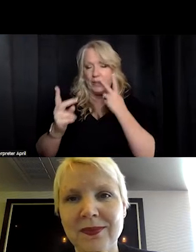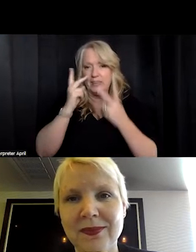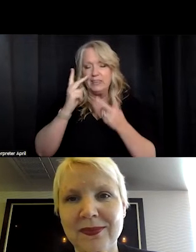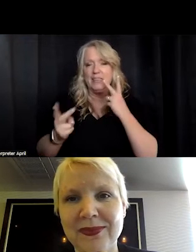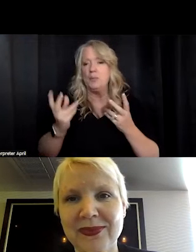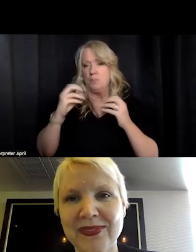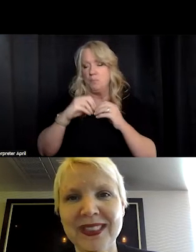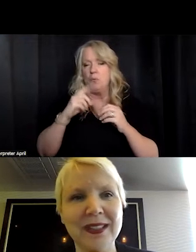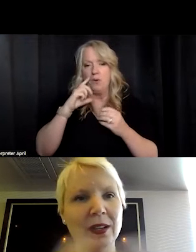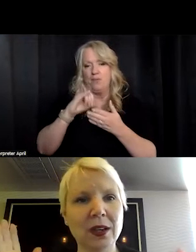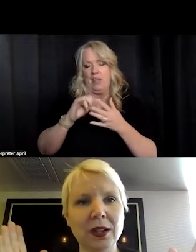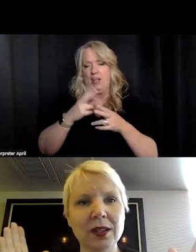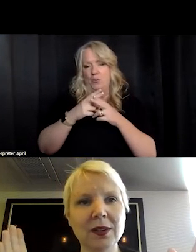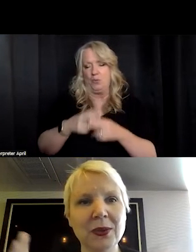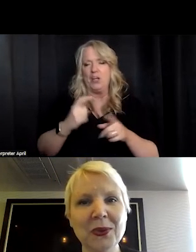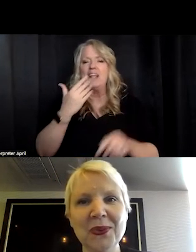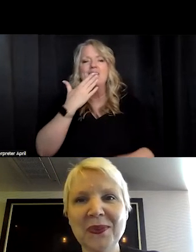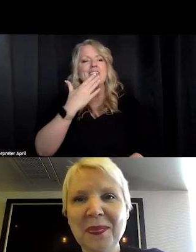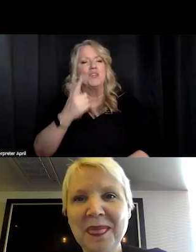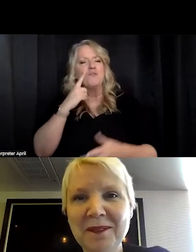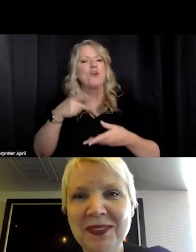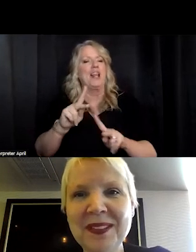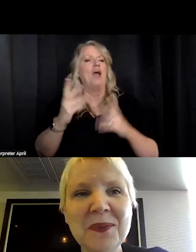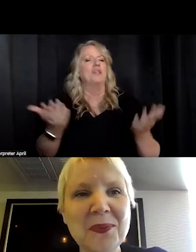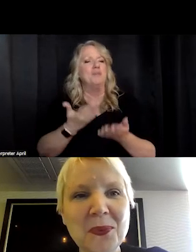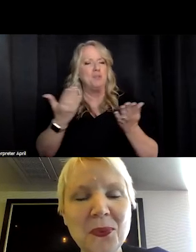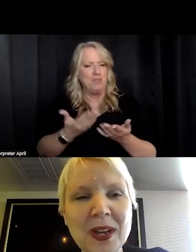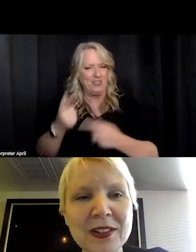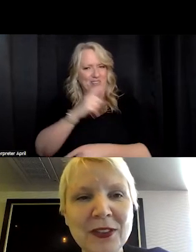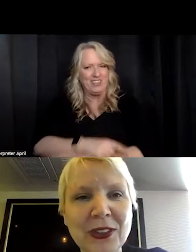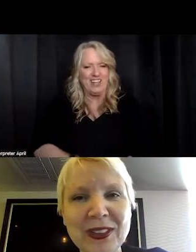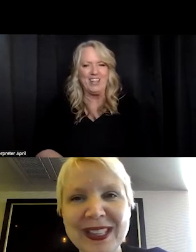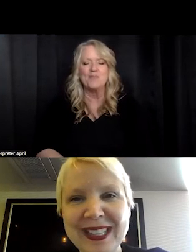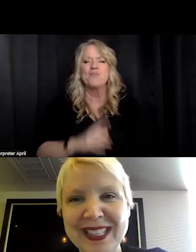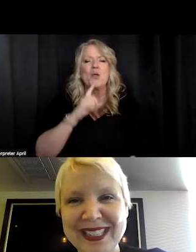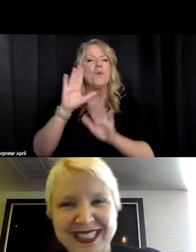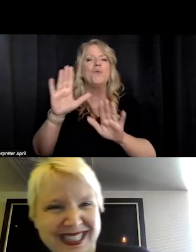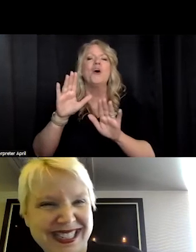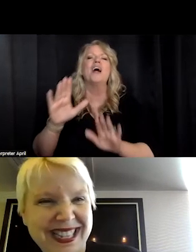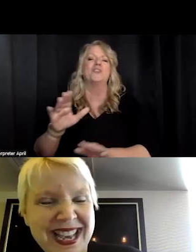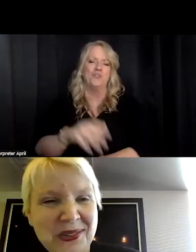. SO, PLEASE CHECK OUT OUR WEBSITE. SEE MORE , SEE THE BELL OF HOPE. AS WE CALL IT. AND THANK YOU FOR